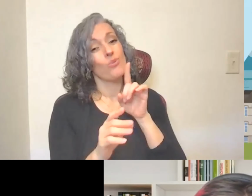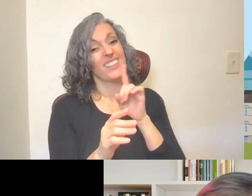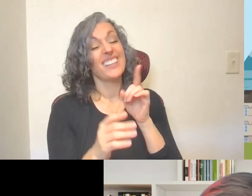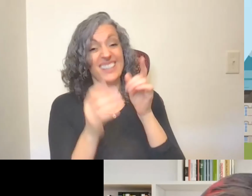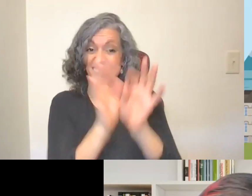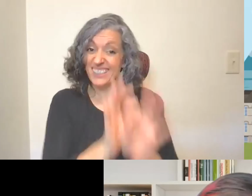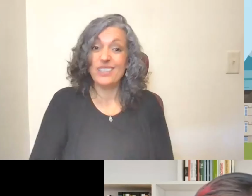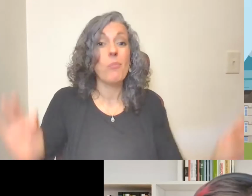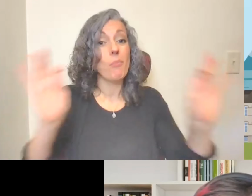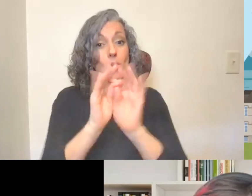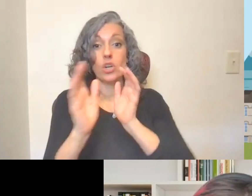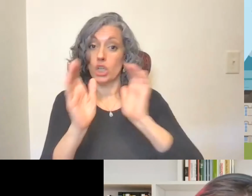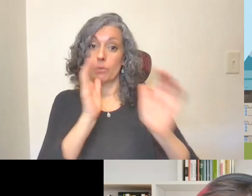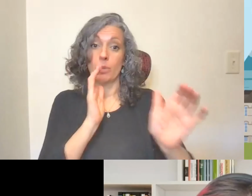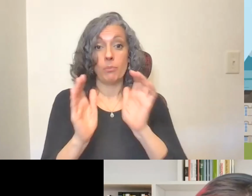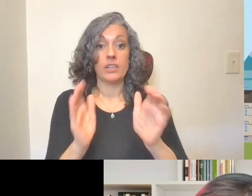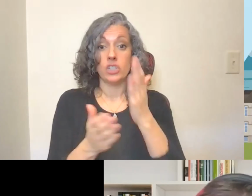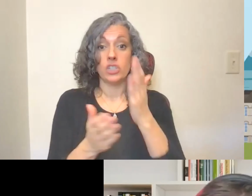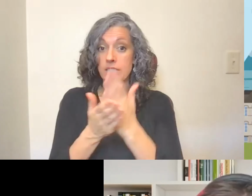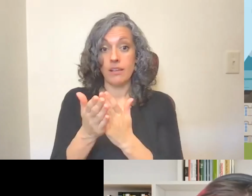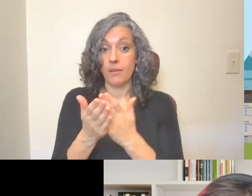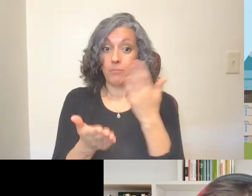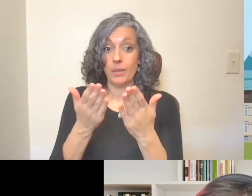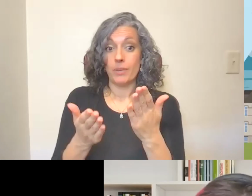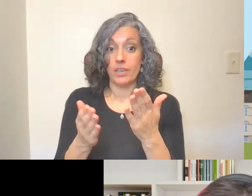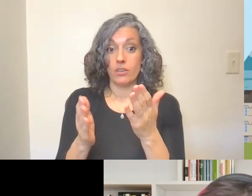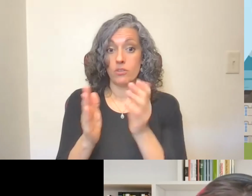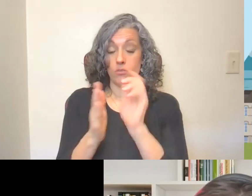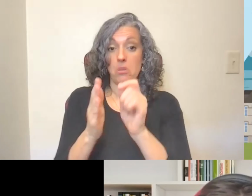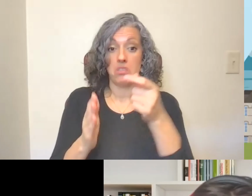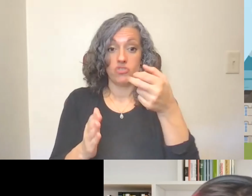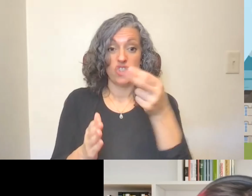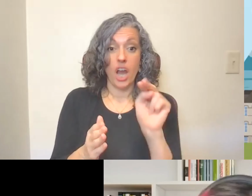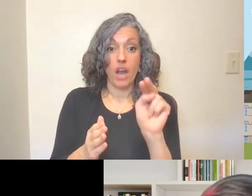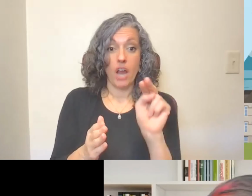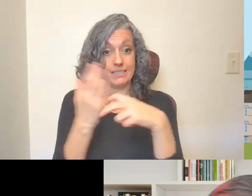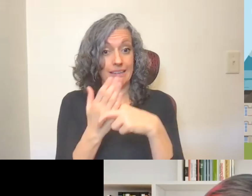things you don't document in the design, maybe you put that in Jira or whatever documentation